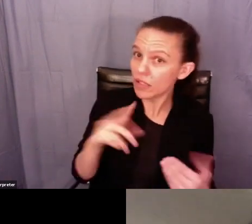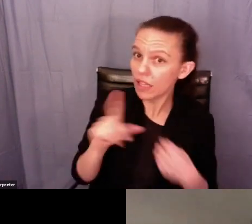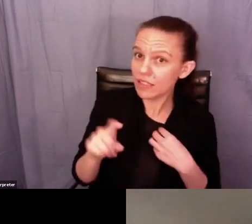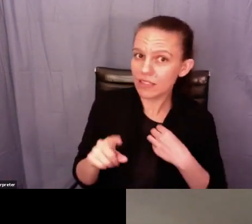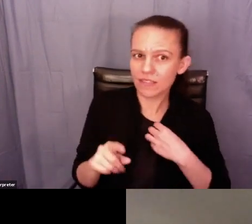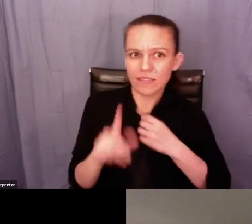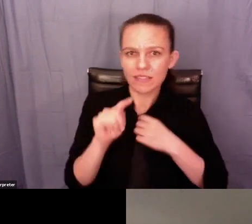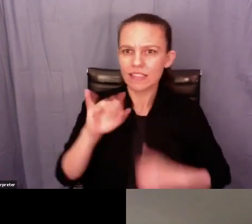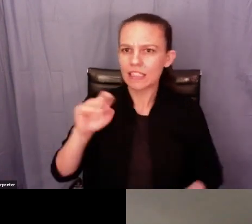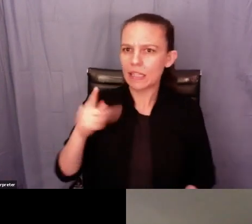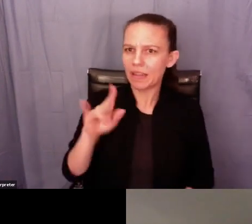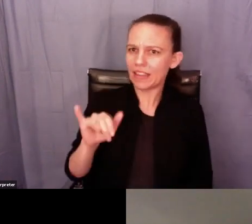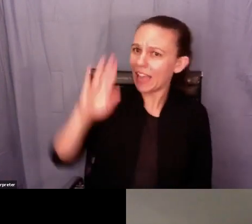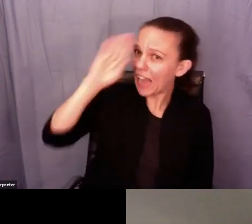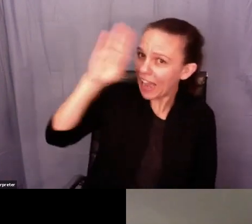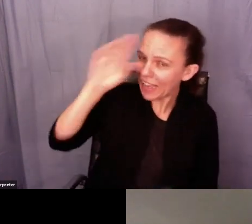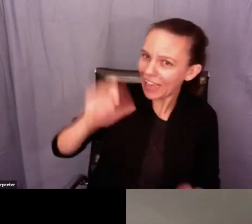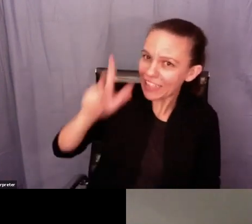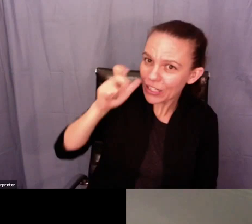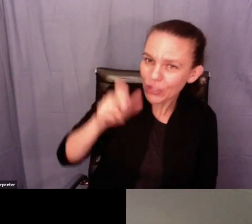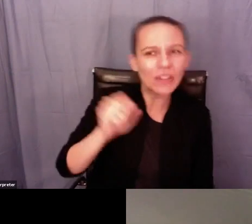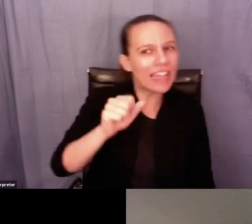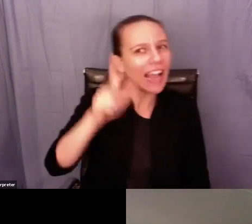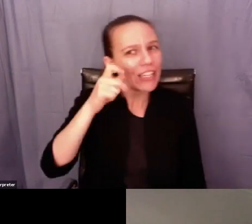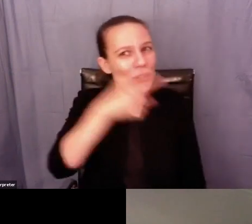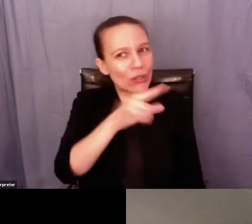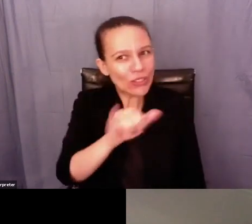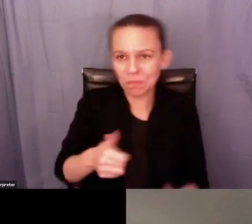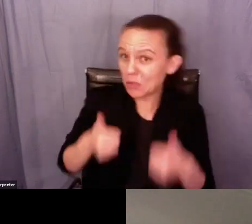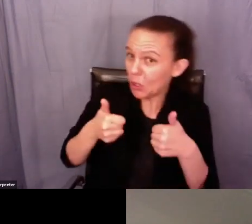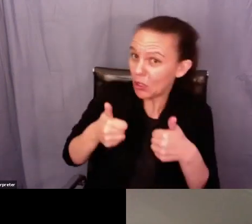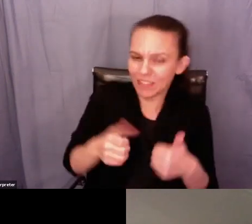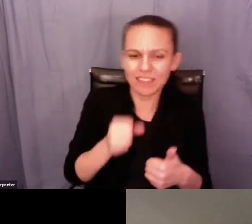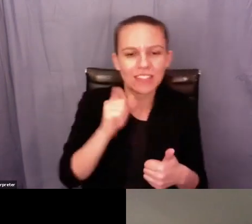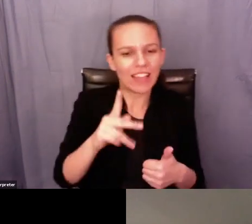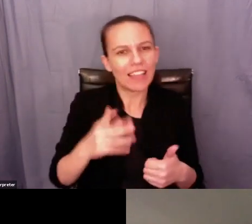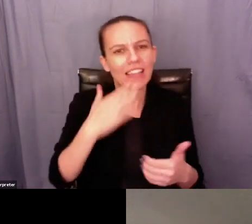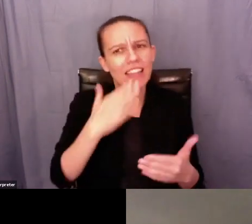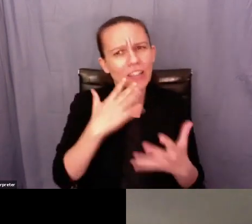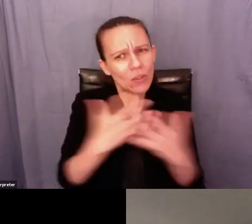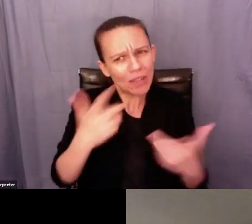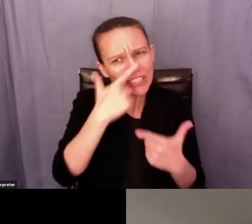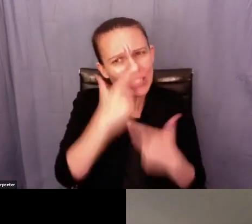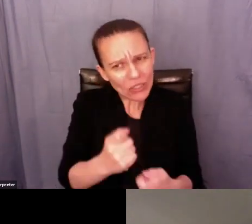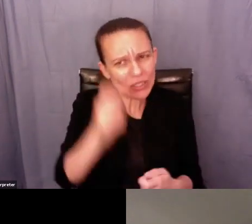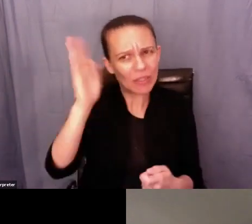Hi I can hear you. Yeah, I can hear you, too. Thank you so much for this enticing presentation very interesting indeed. Thank you.